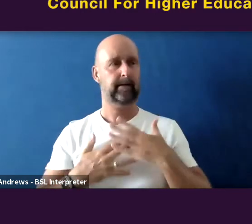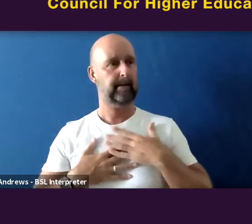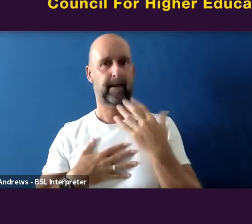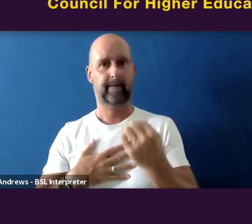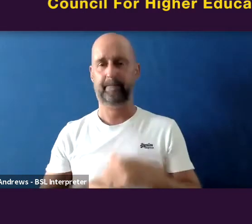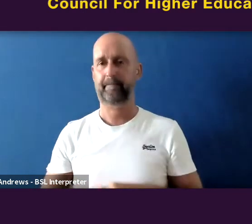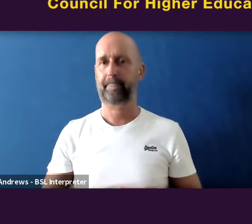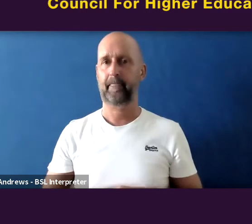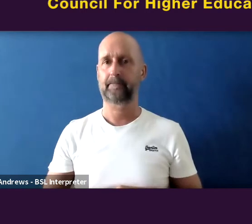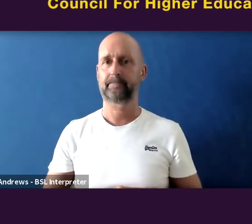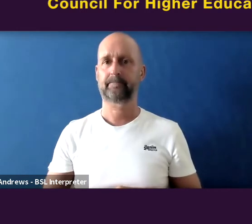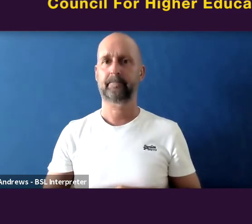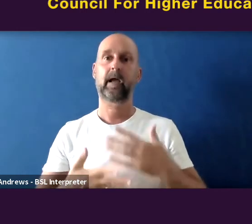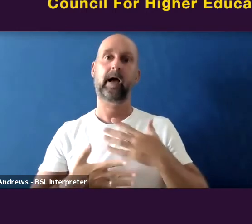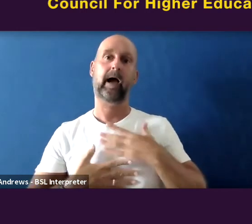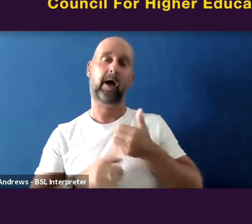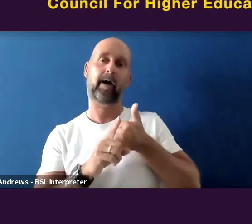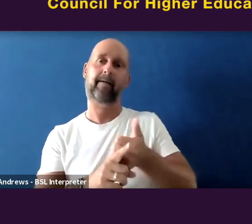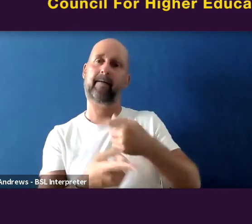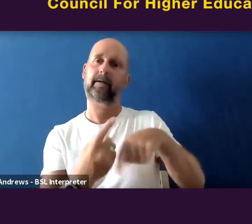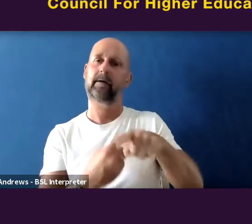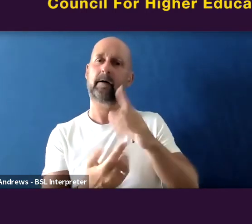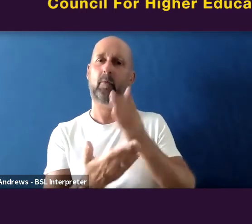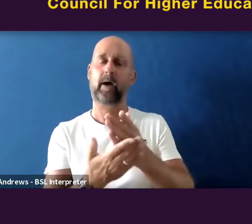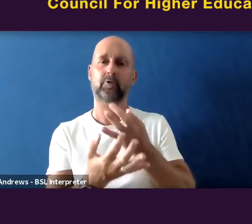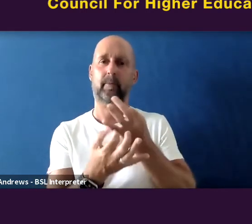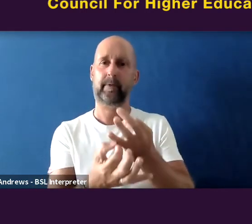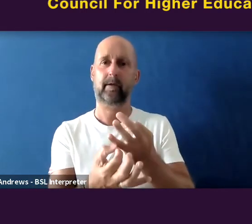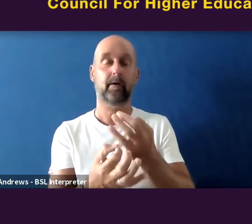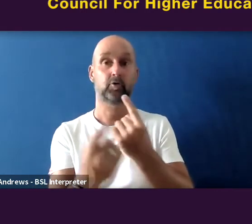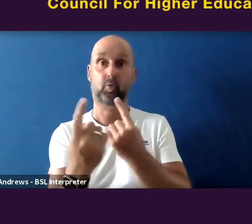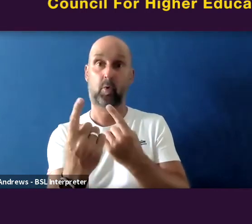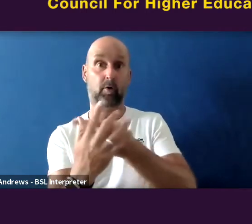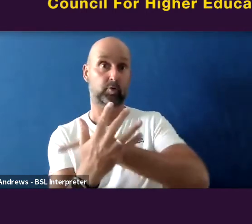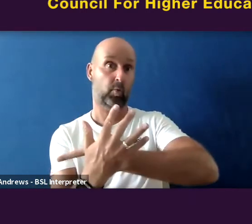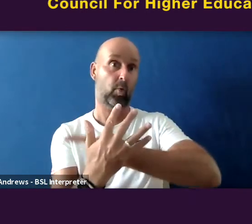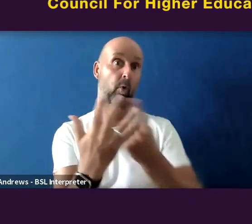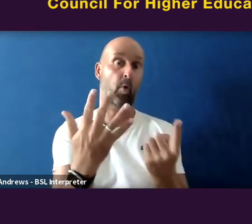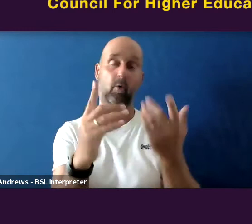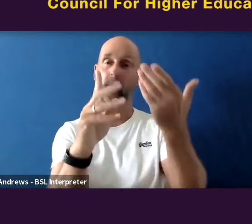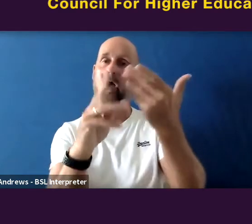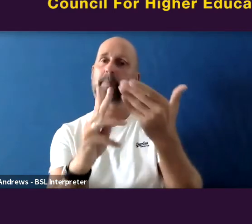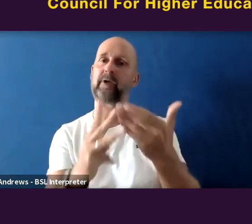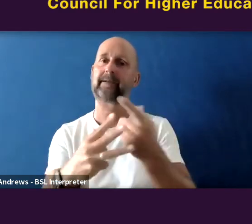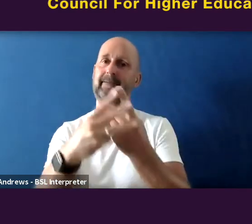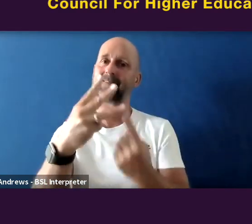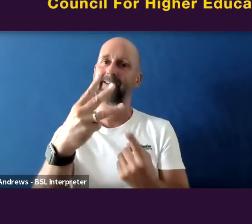Our Advocacy needs to appeal to one or all of these objectives if it is to cut through